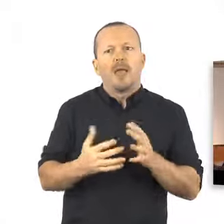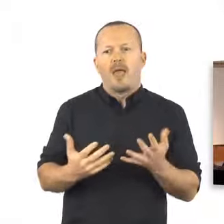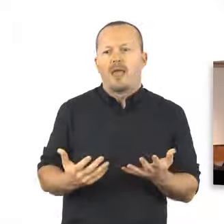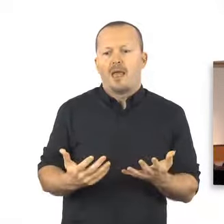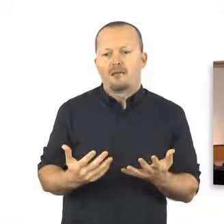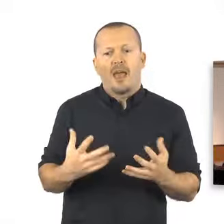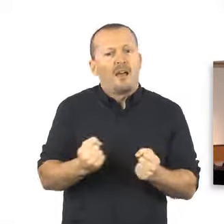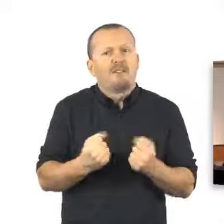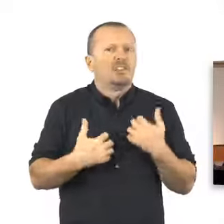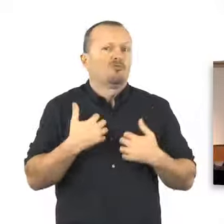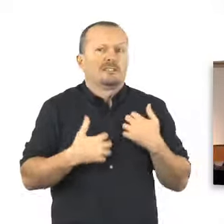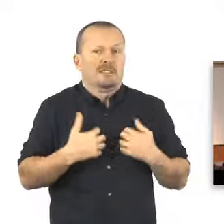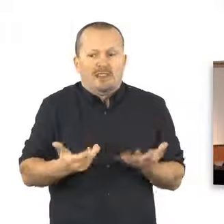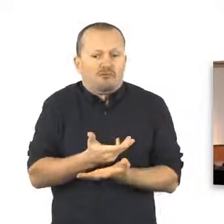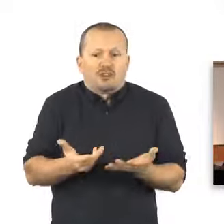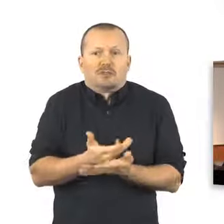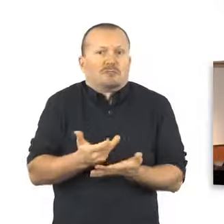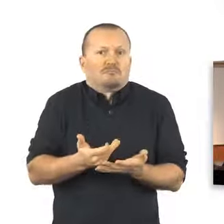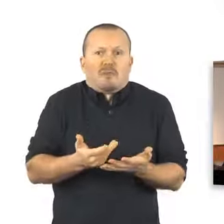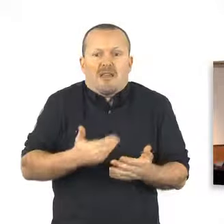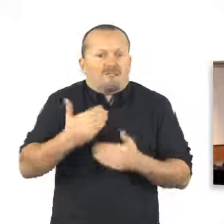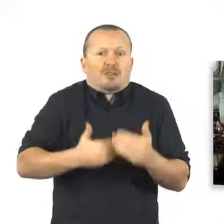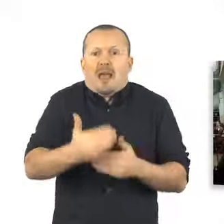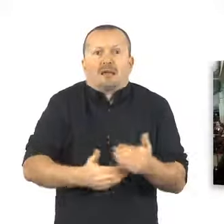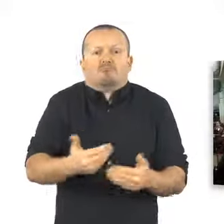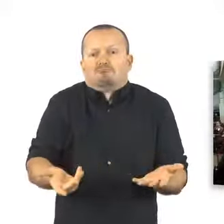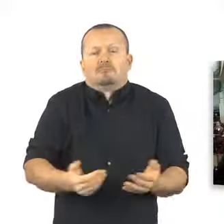are having interesting interactions around everyday things.